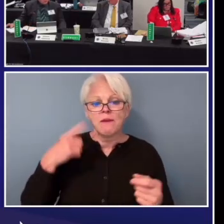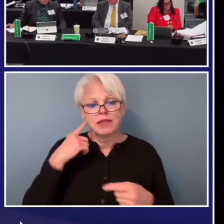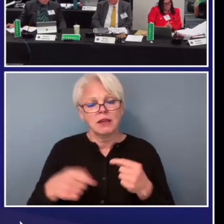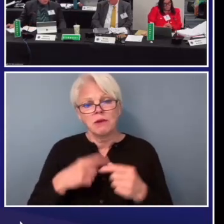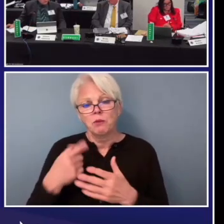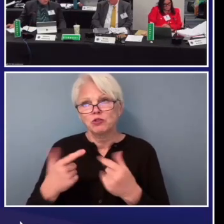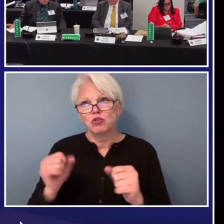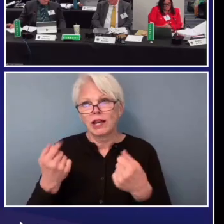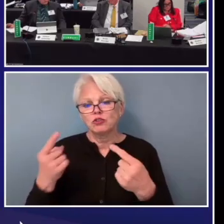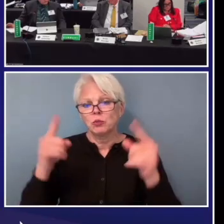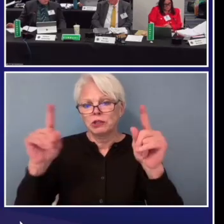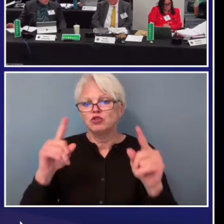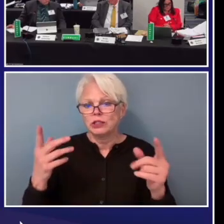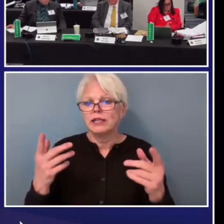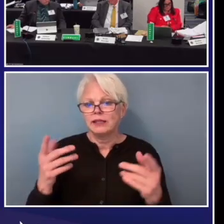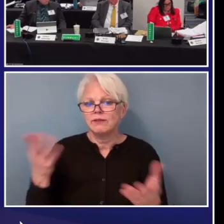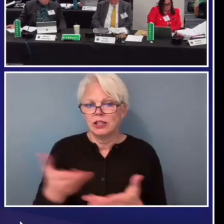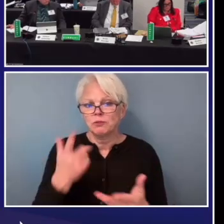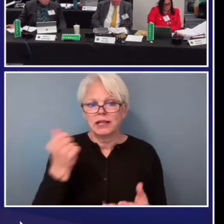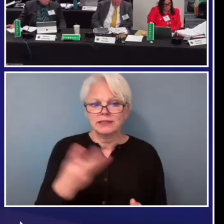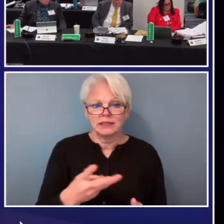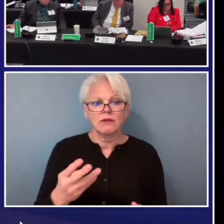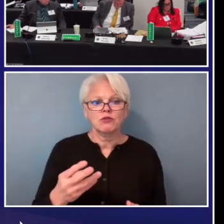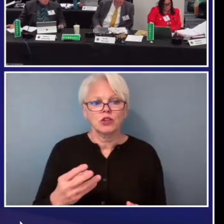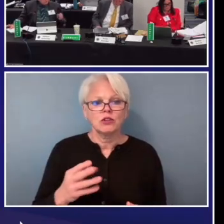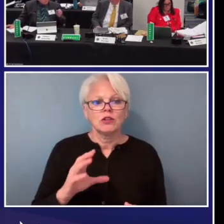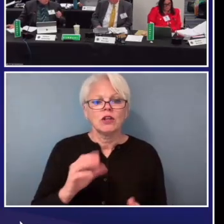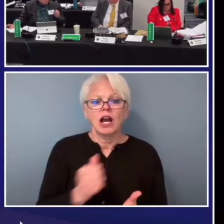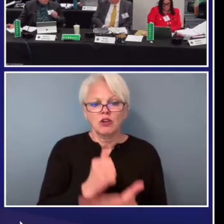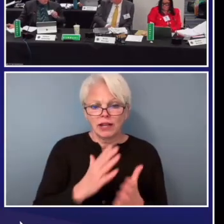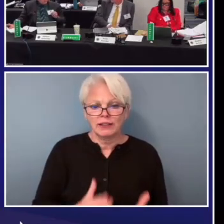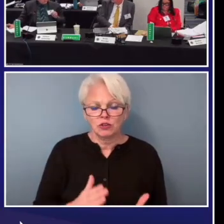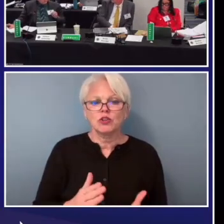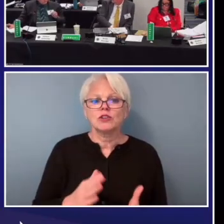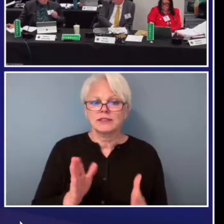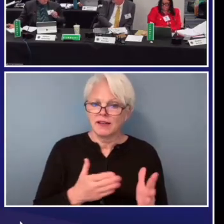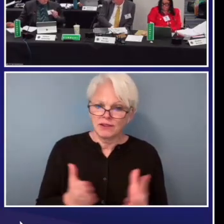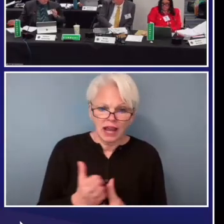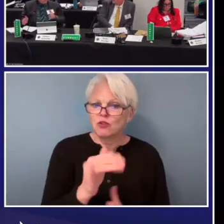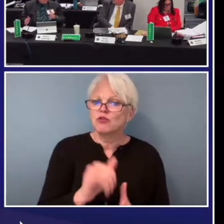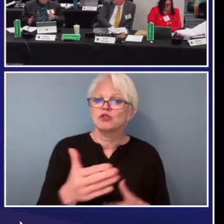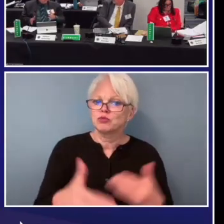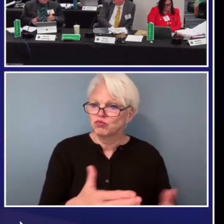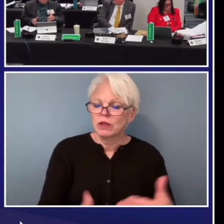a number of creditors that have navigated this space, and is there a way we can do it without requiring a separate